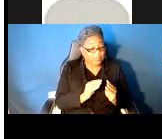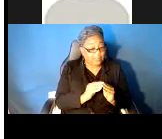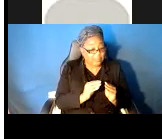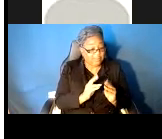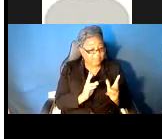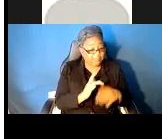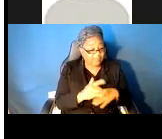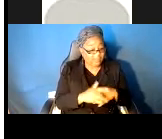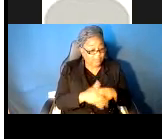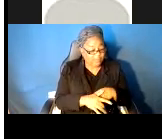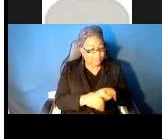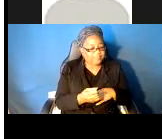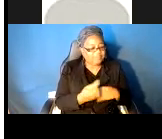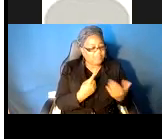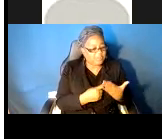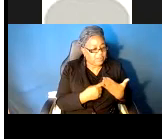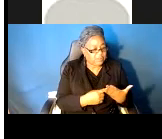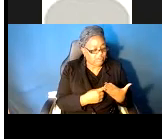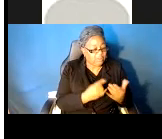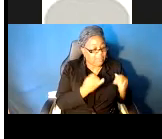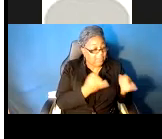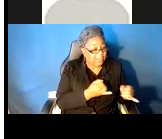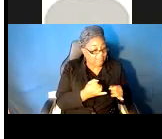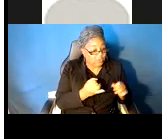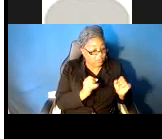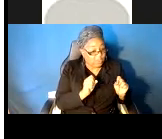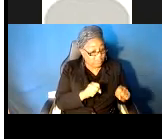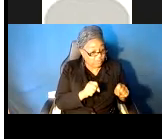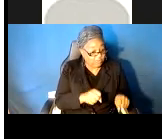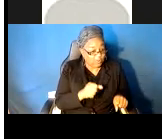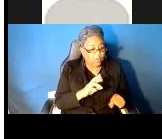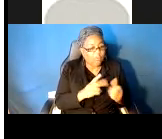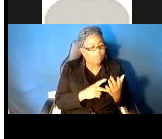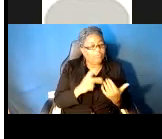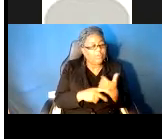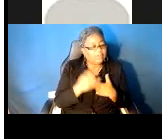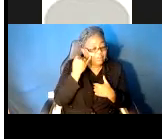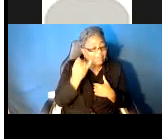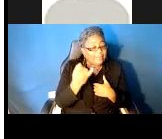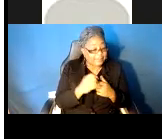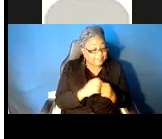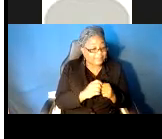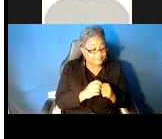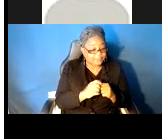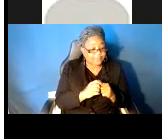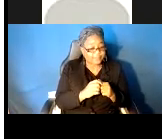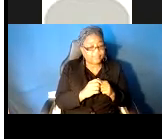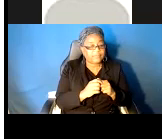discussing individual eligibility or project eligibility or project idea development,